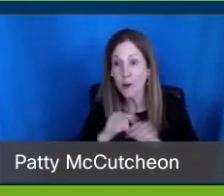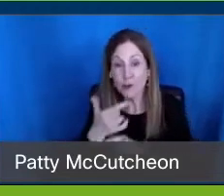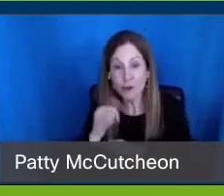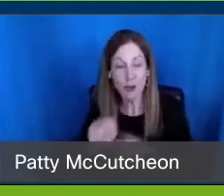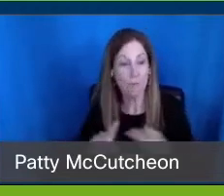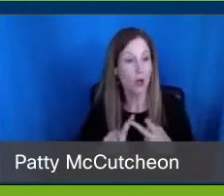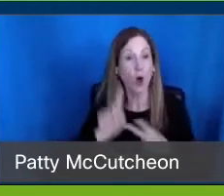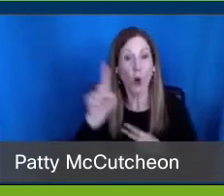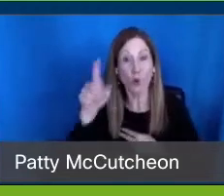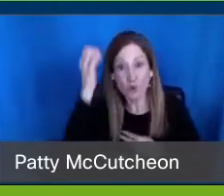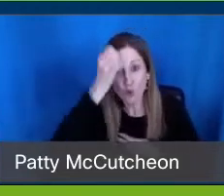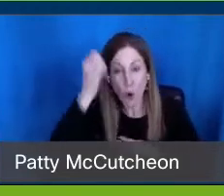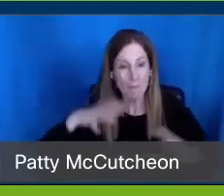or sipping coffee at Caribou.